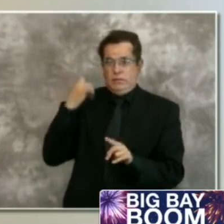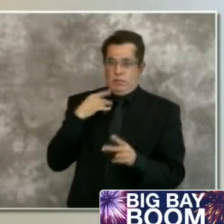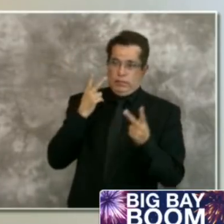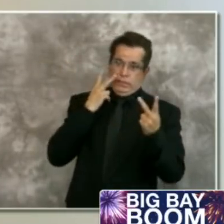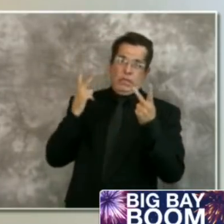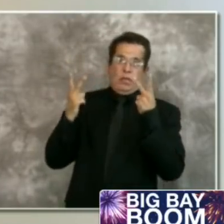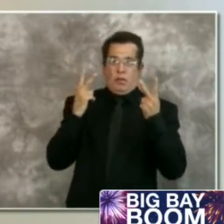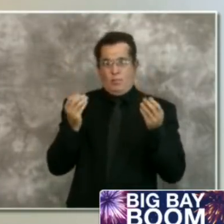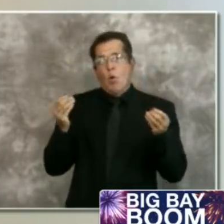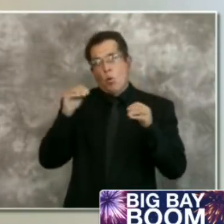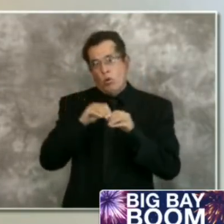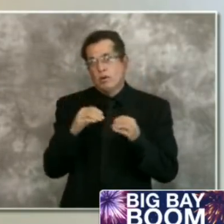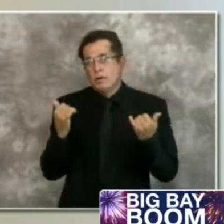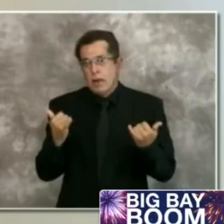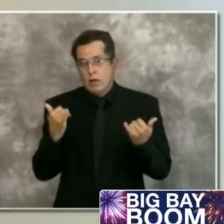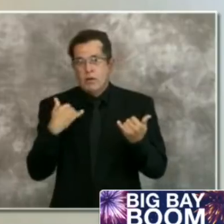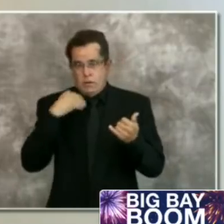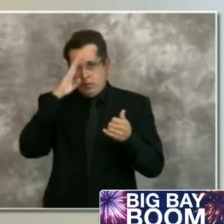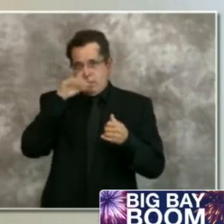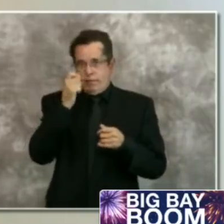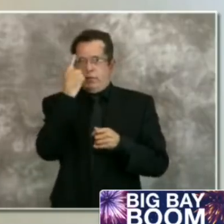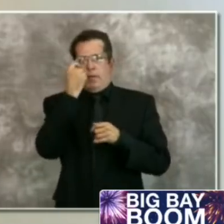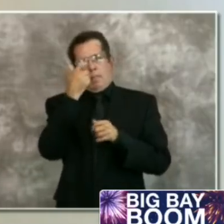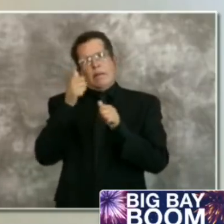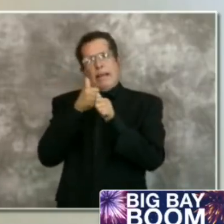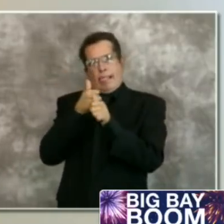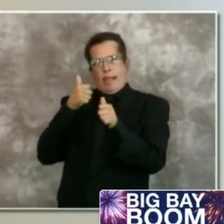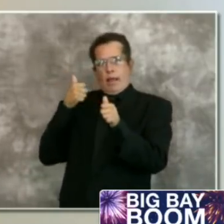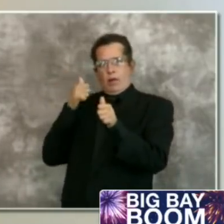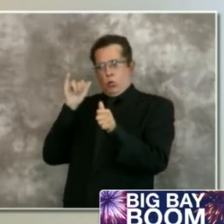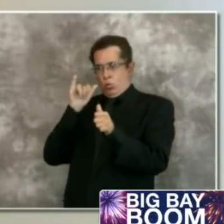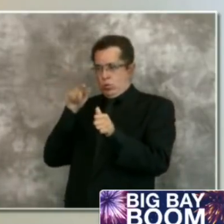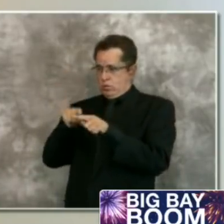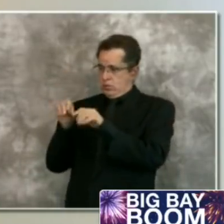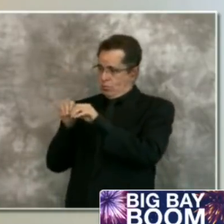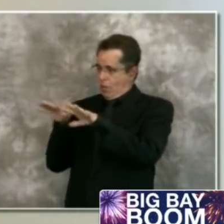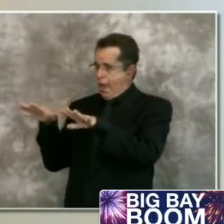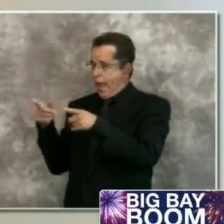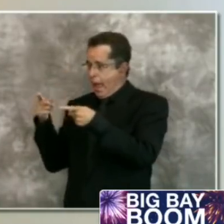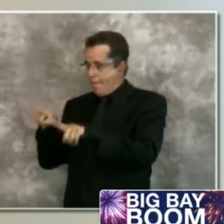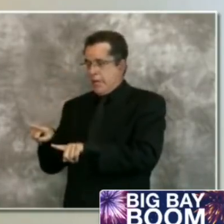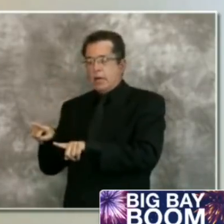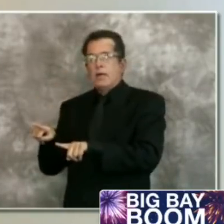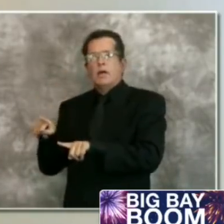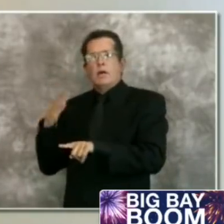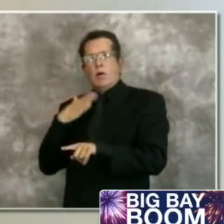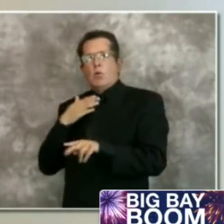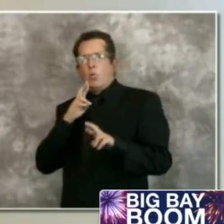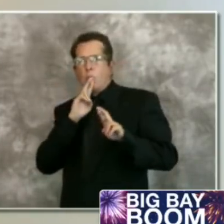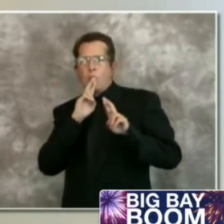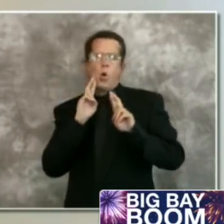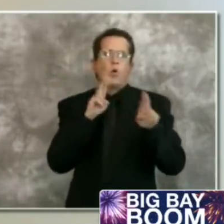WEEK WE EXPECT THAT WE WILL BE CONTINUED. I INCREASES IN CAPERS AND I THINK IT'S IMPORTANT TO UNDERSTAND THAT